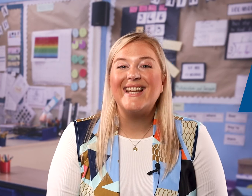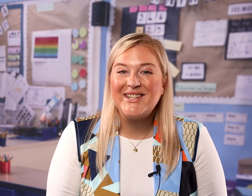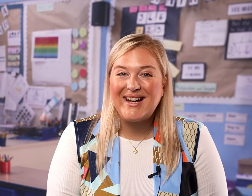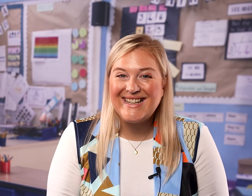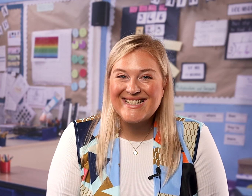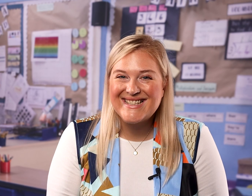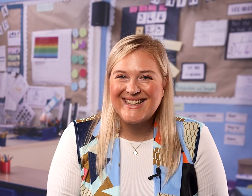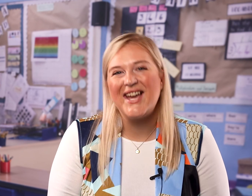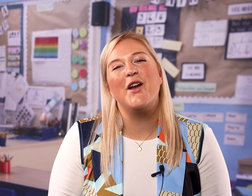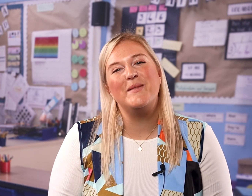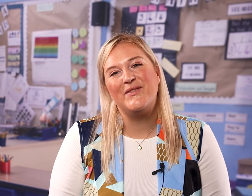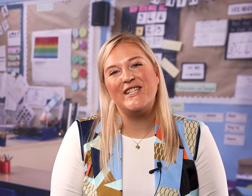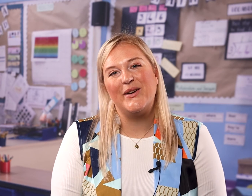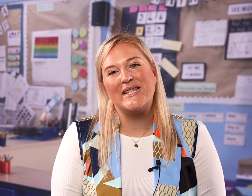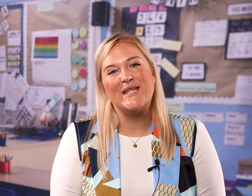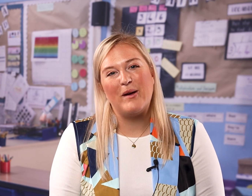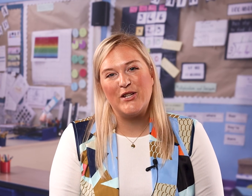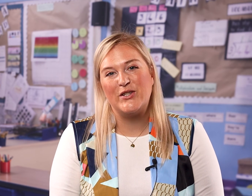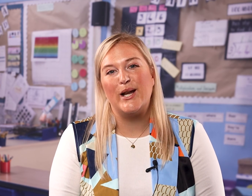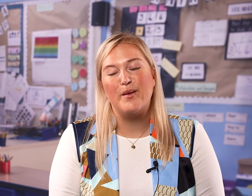Thank you Alex. I hope this video has inspired you to